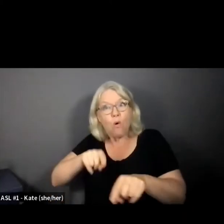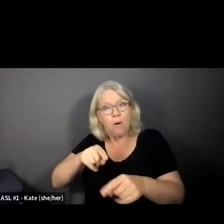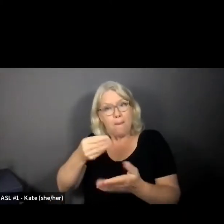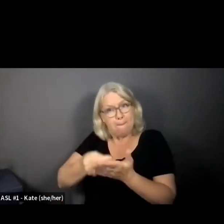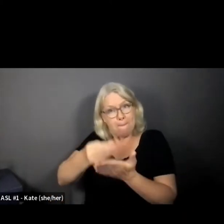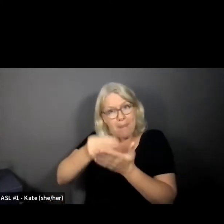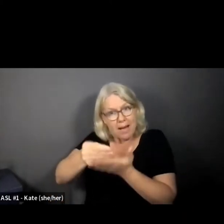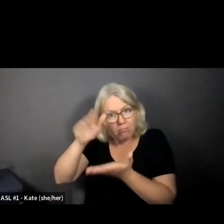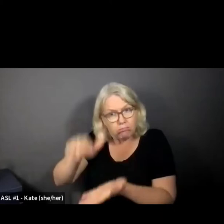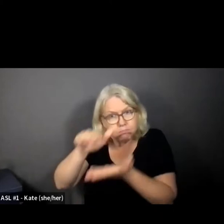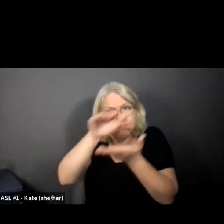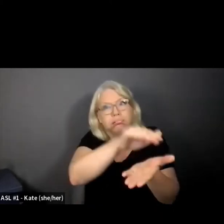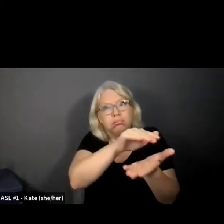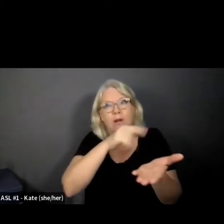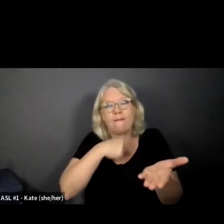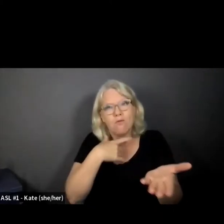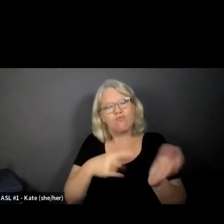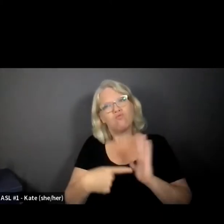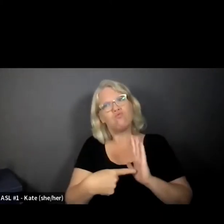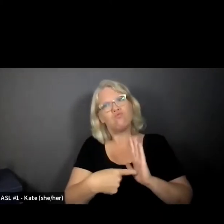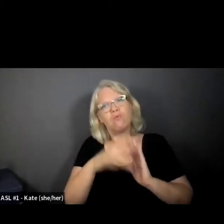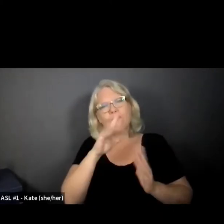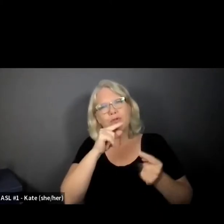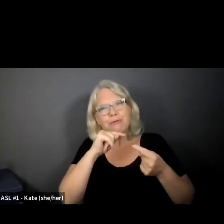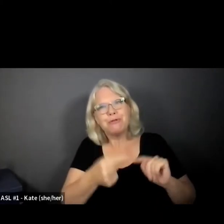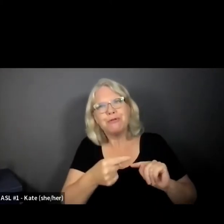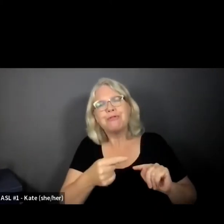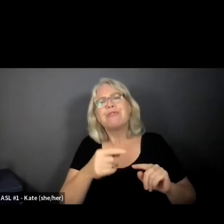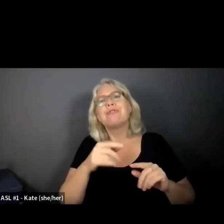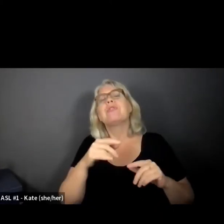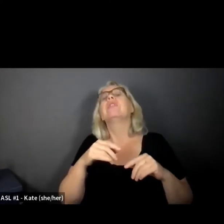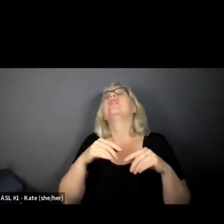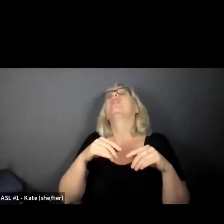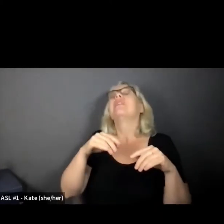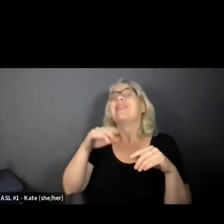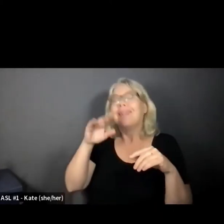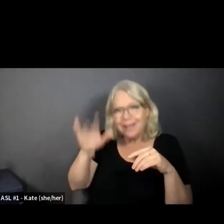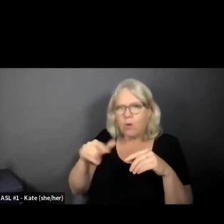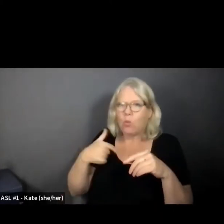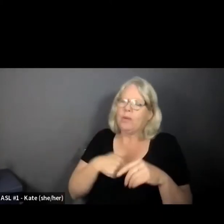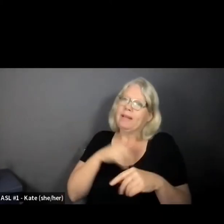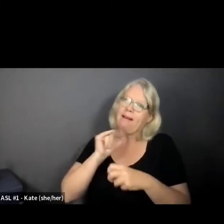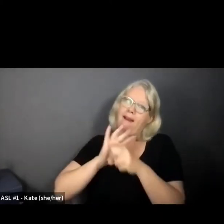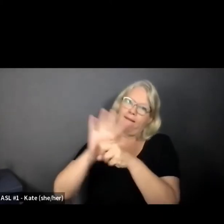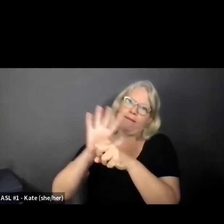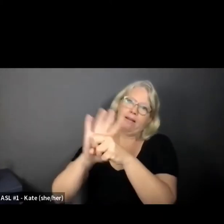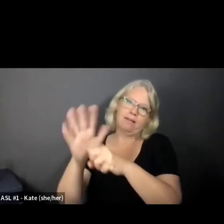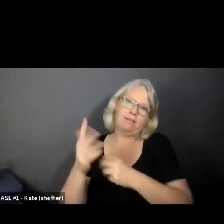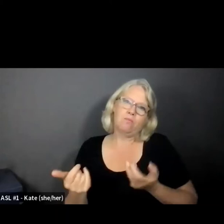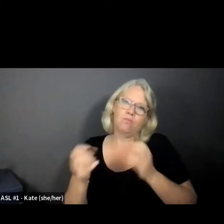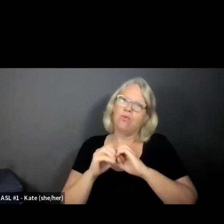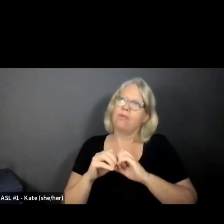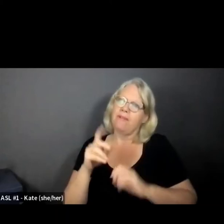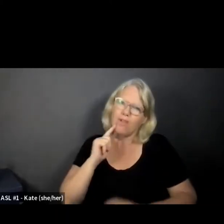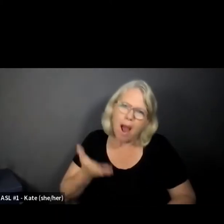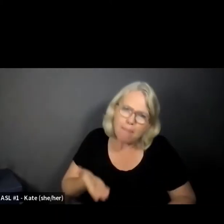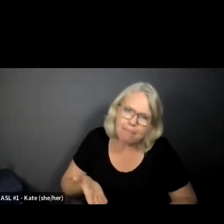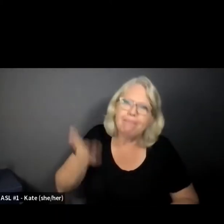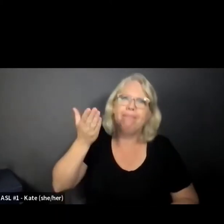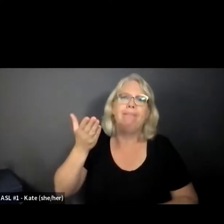MARK. ON THIS ISSUE OF GREATER ADVOCACY, I URGE LAWYERS APPEARING BEFORE THE HRTO TO ARGUE